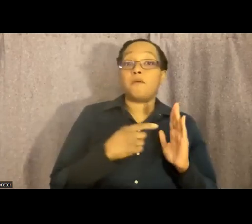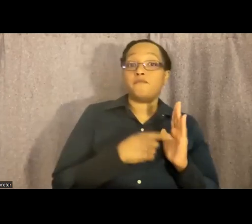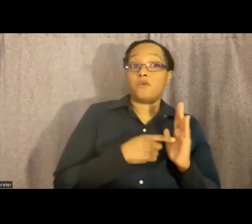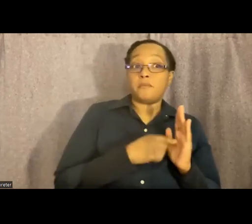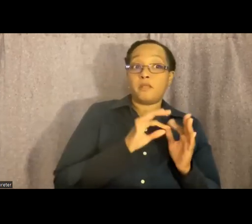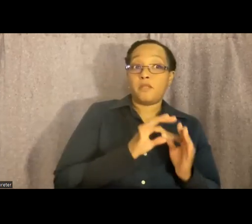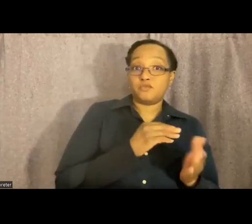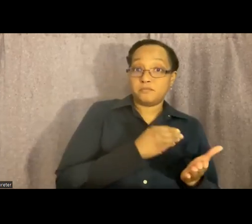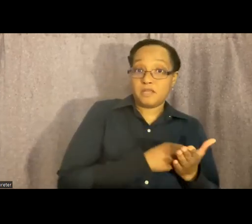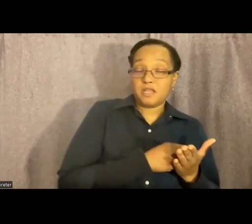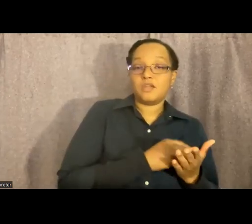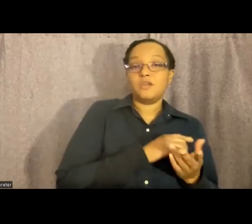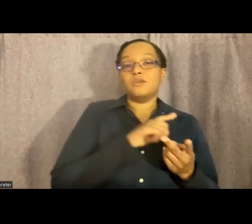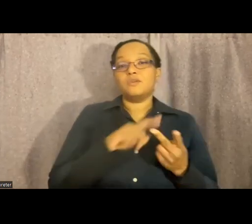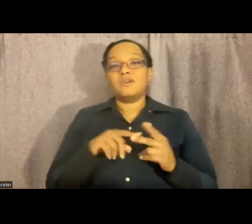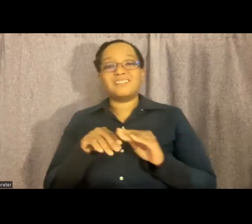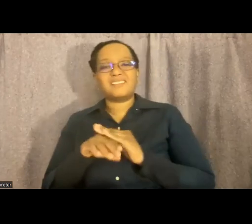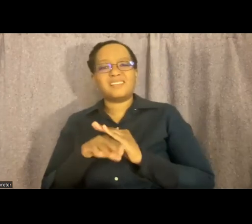to accessibility about the built environment.